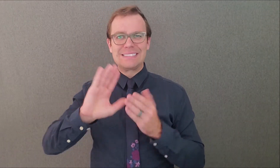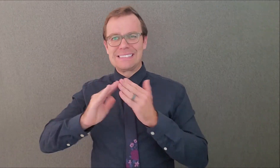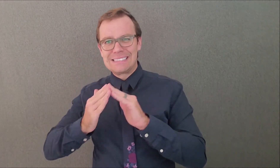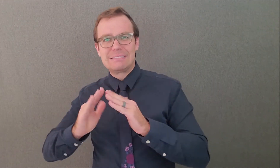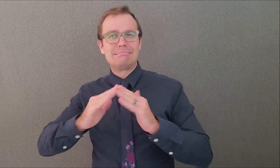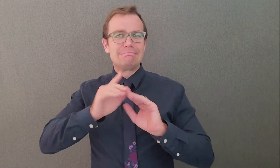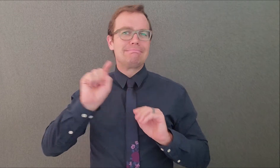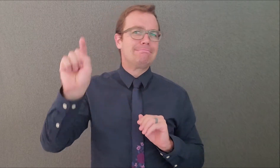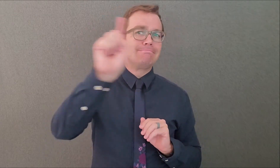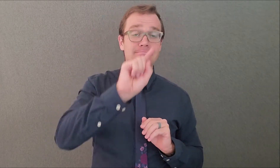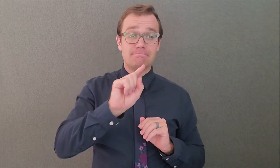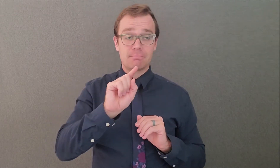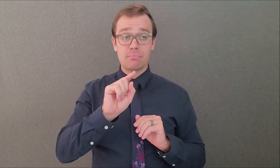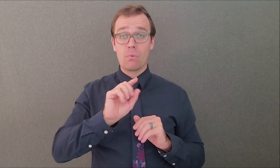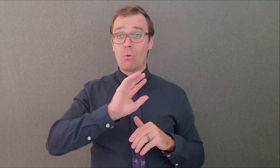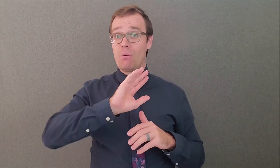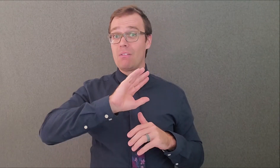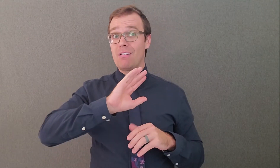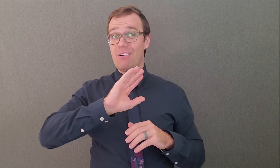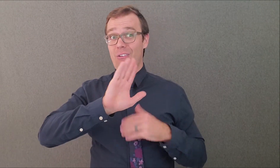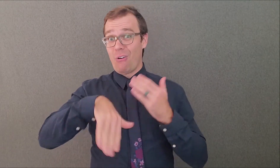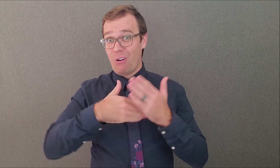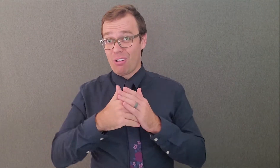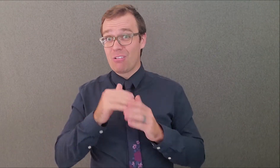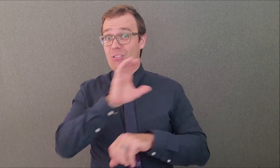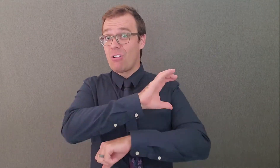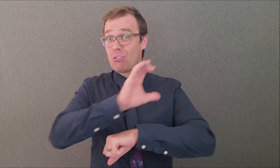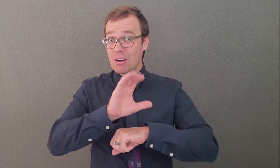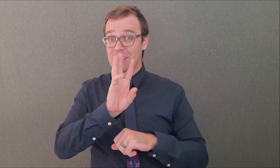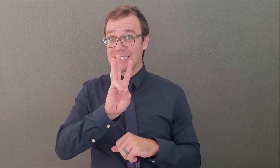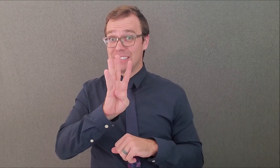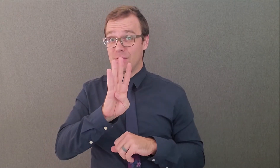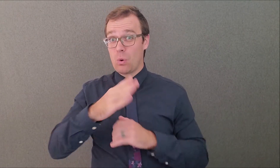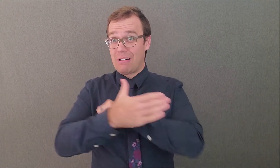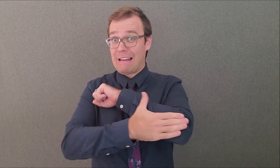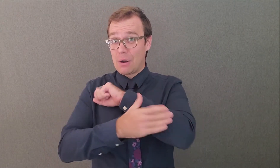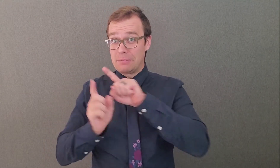and in all of Colorado's 64 counties.